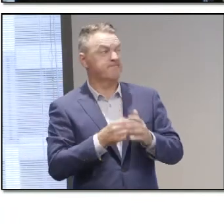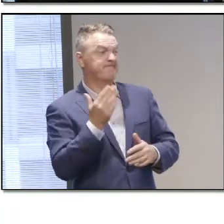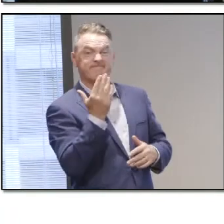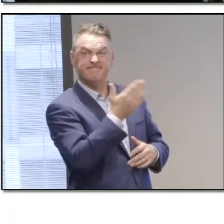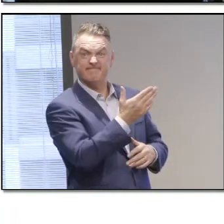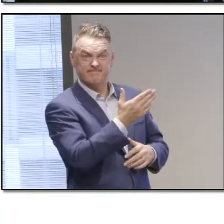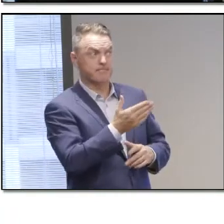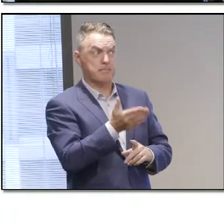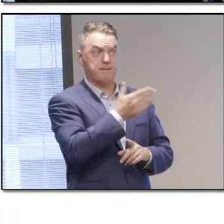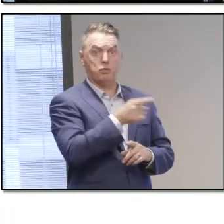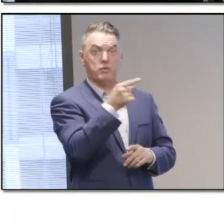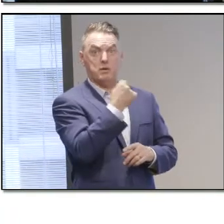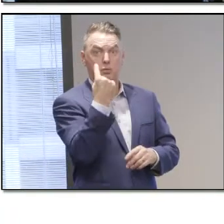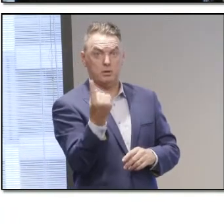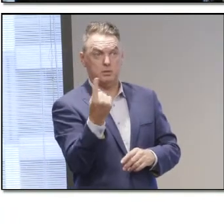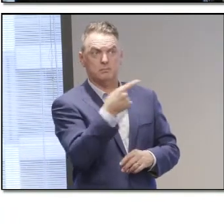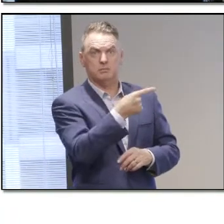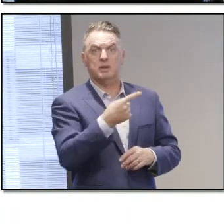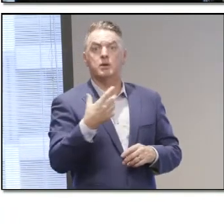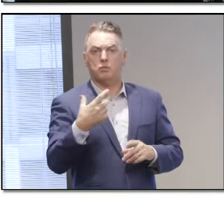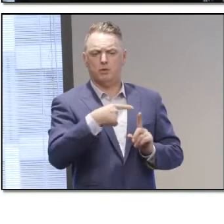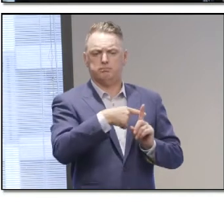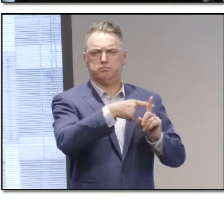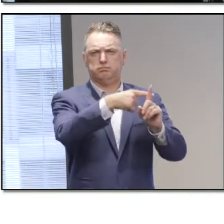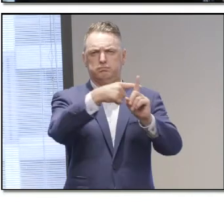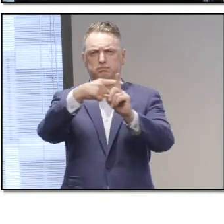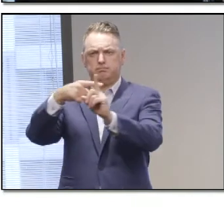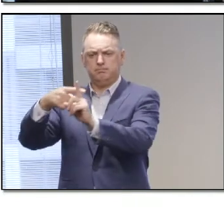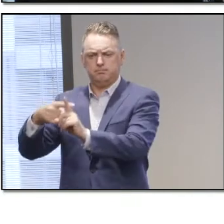preceding this one that we are targeting a broad range and that's going to help us